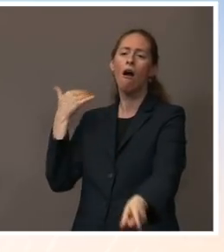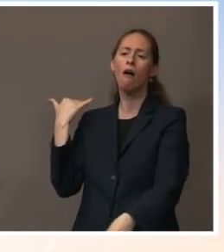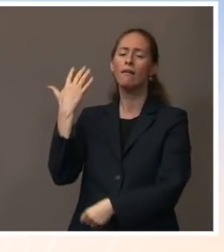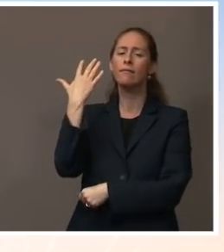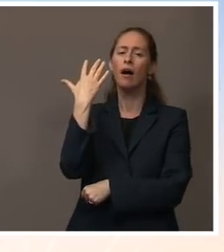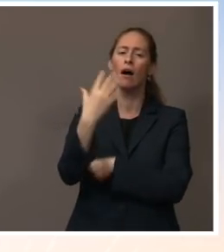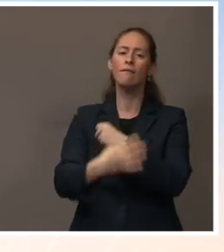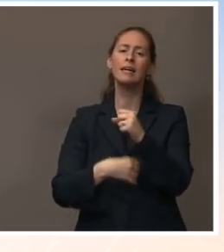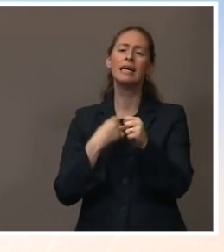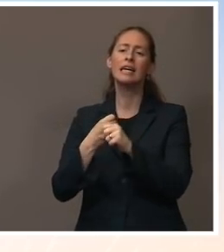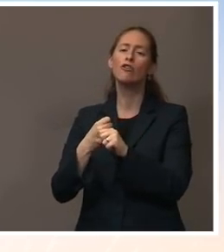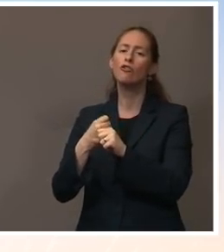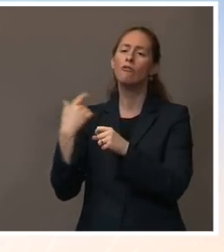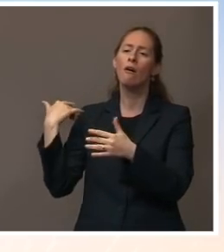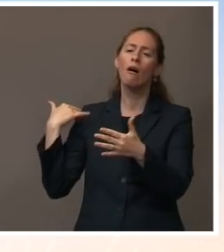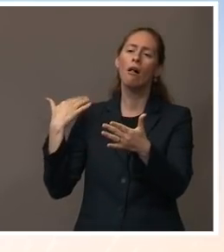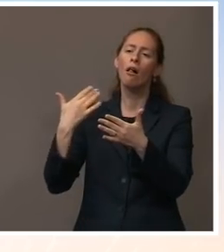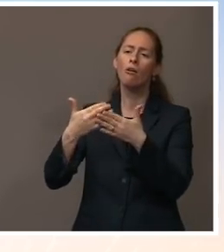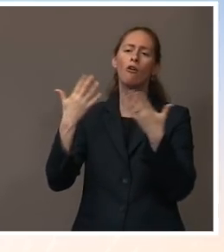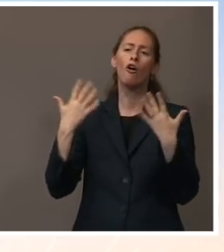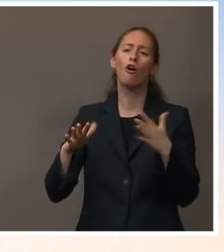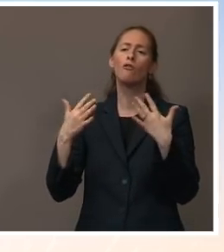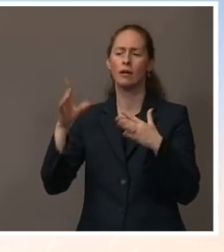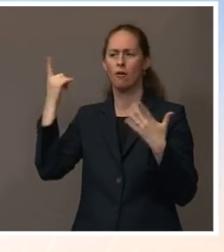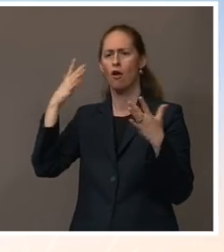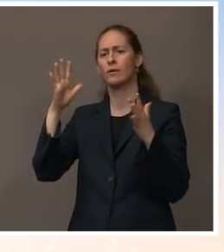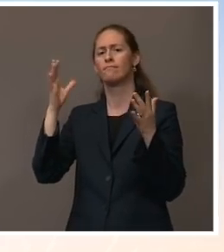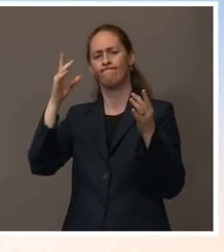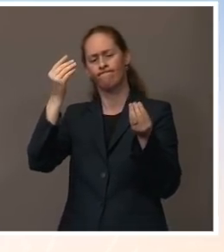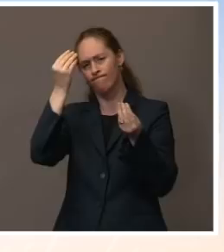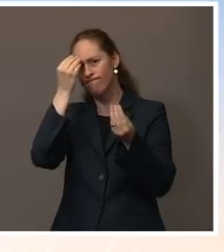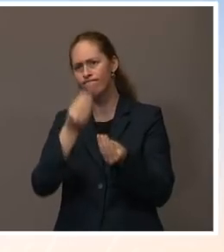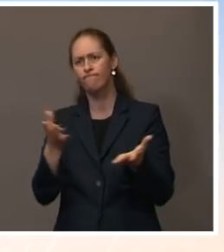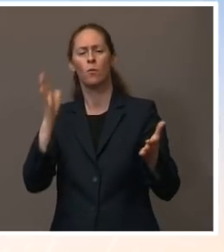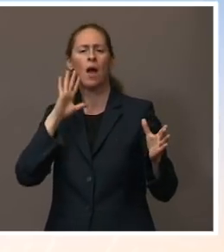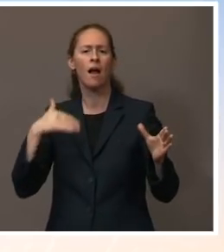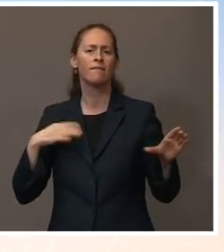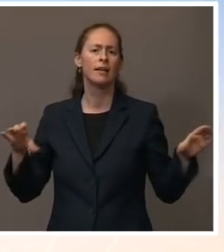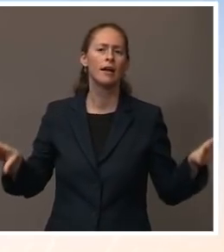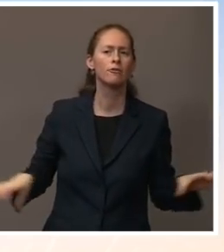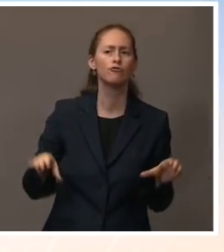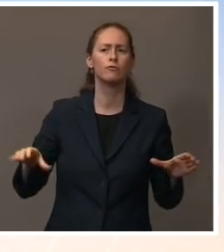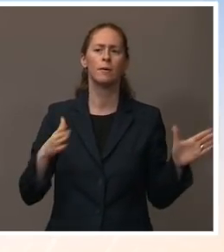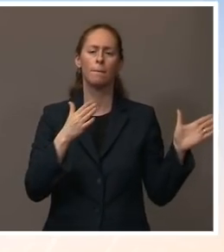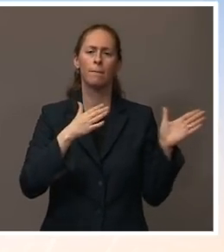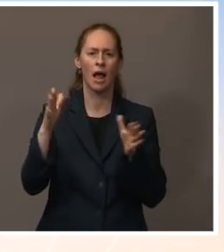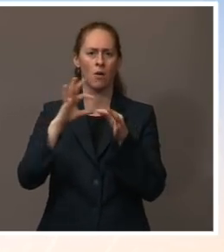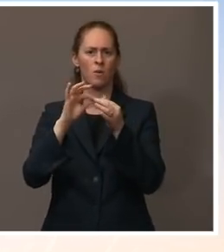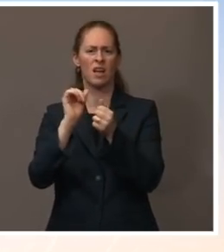the President has announced to date to address gun violence. Back in April, strengthening regulations on ghost guns;